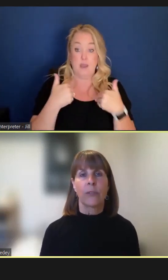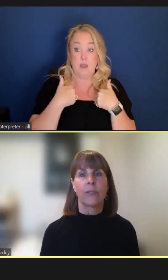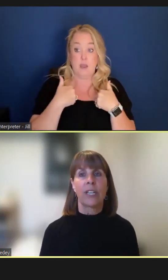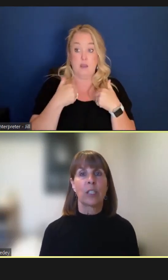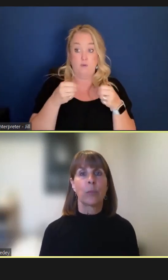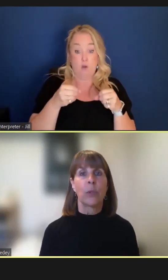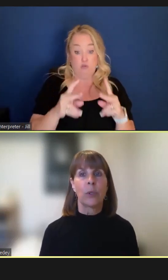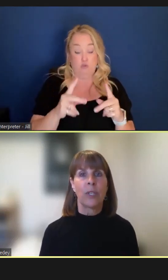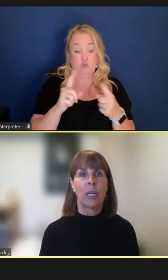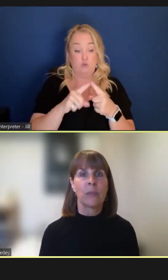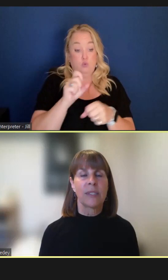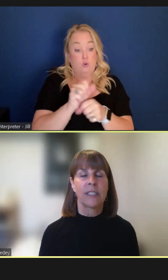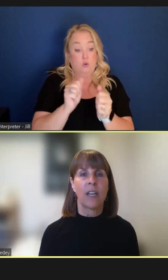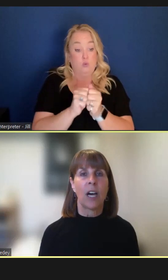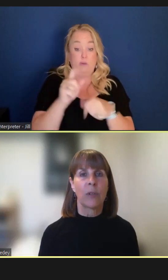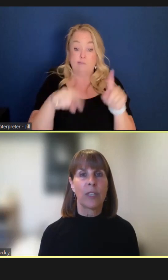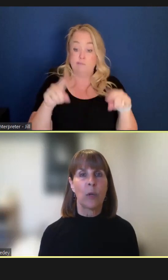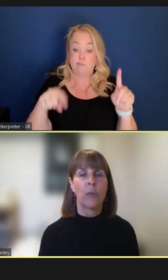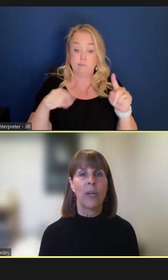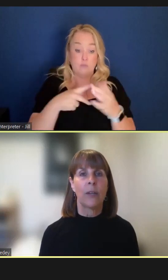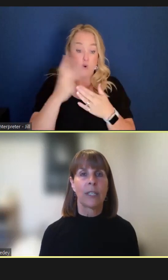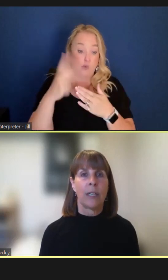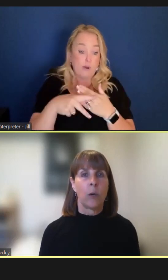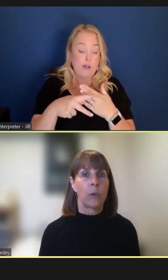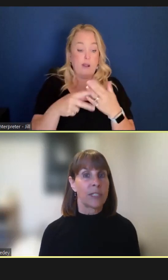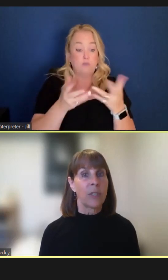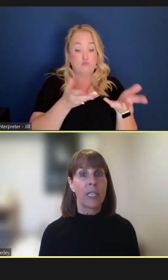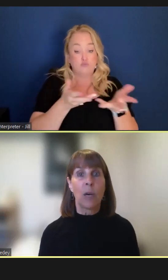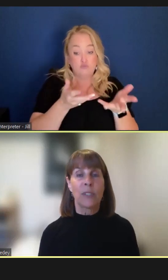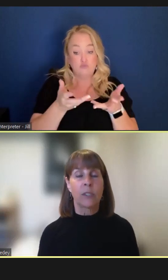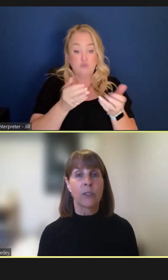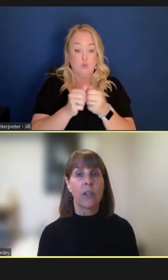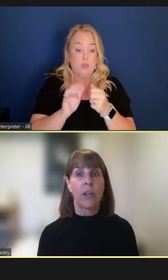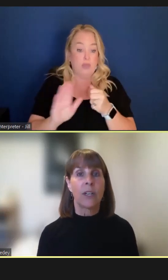variety of programs to talk with them about what some of the obstacles are